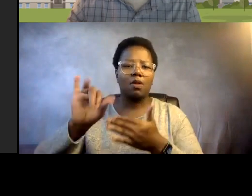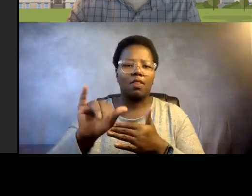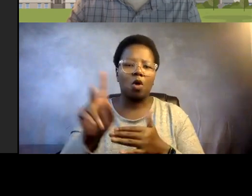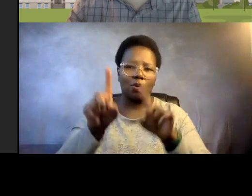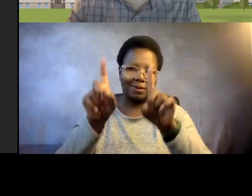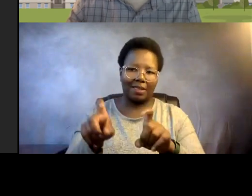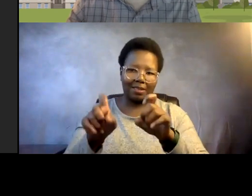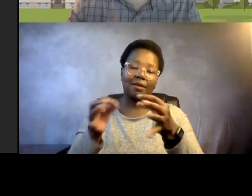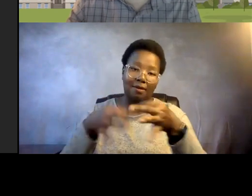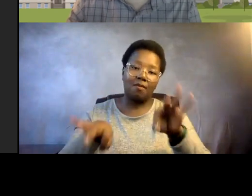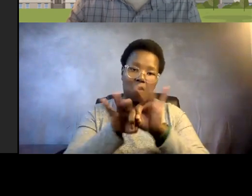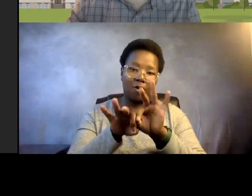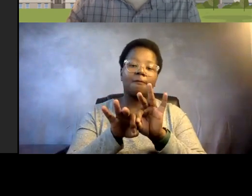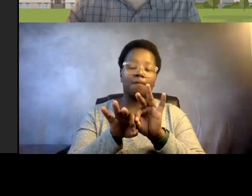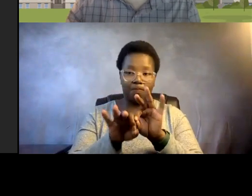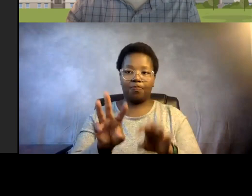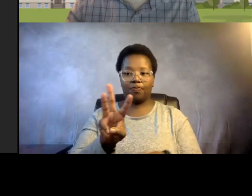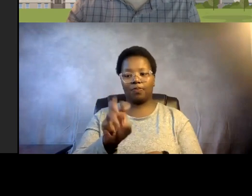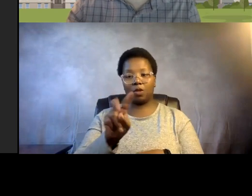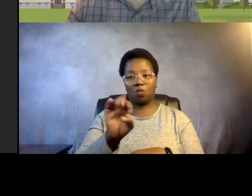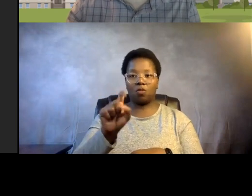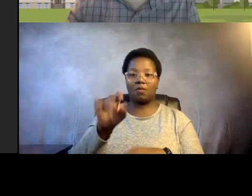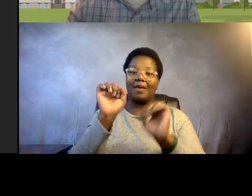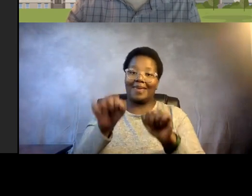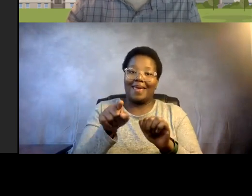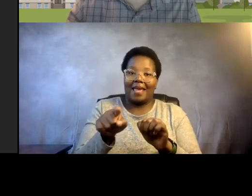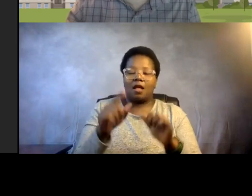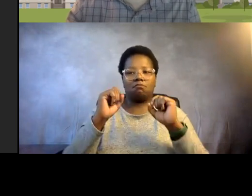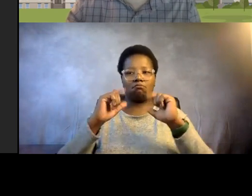important. WAVE can be tested at different zoom levels so it can detect accessibility